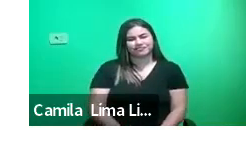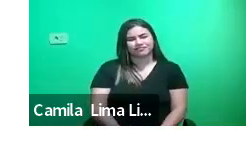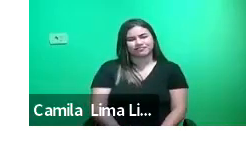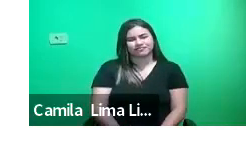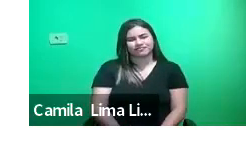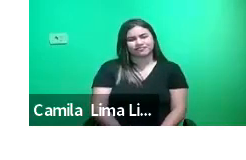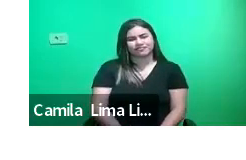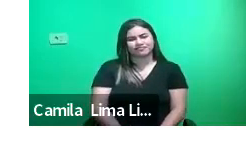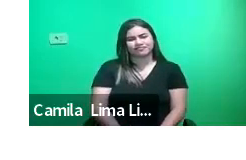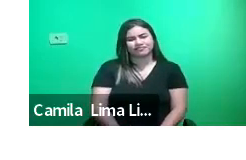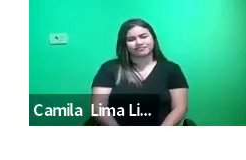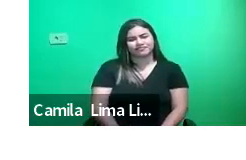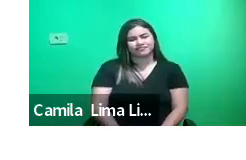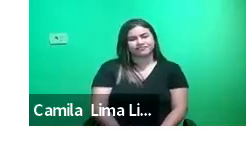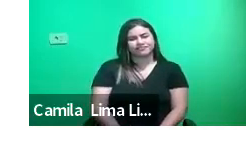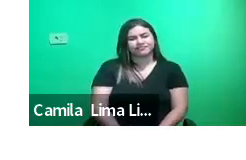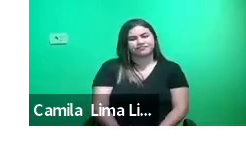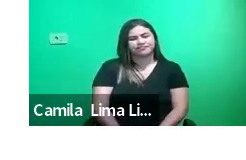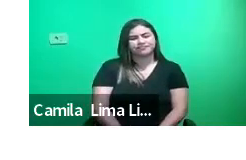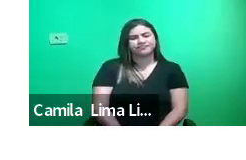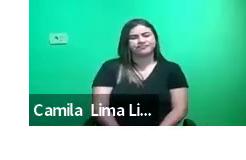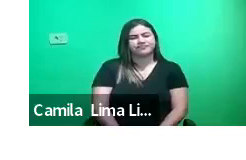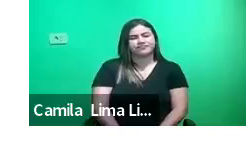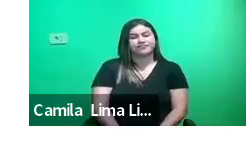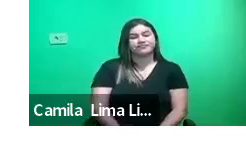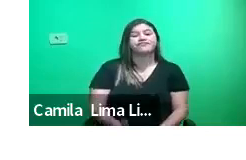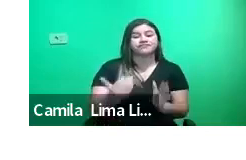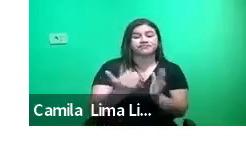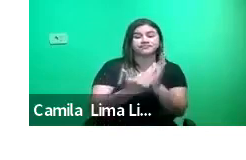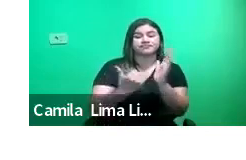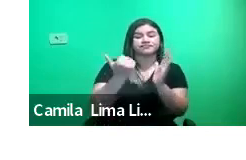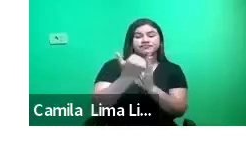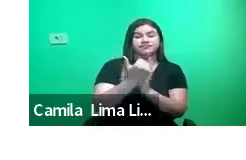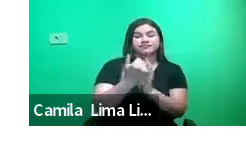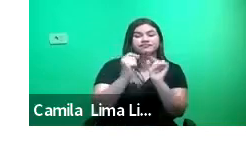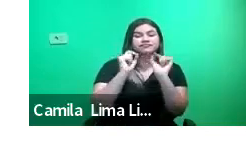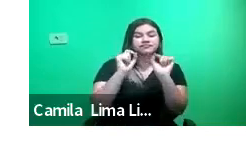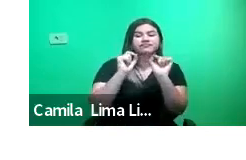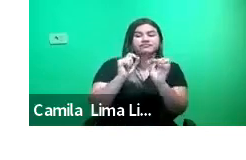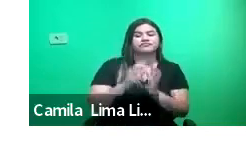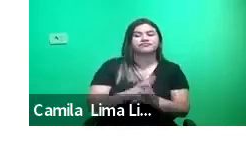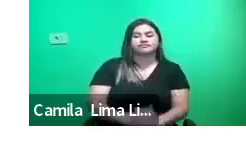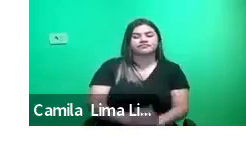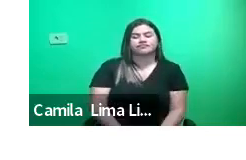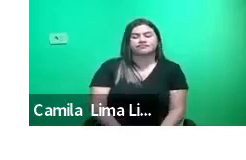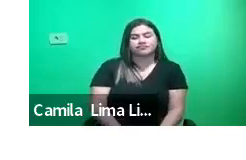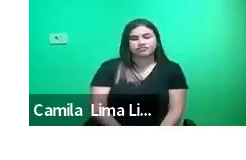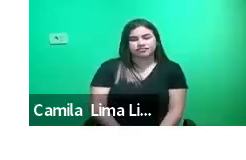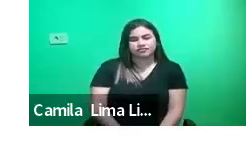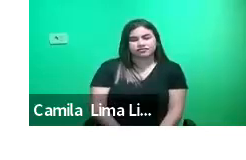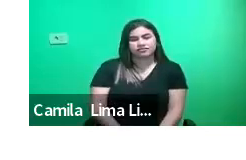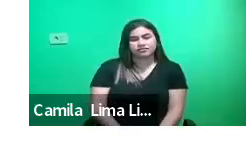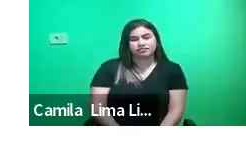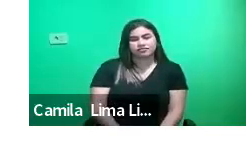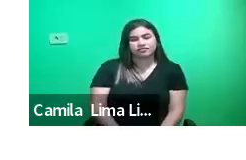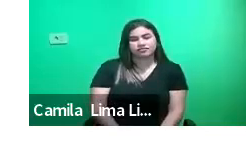wanted to wanted to say a little would finally about the the command,